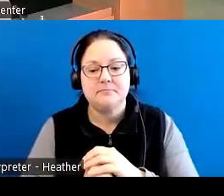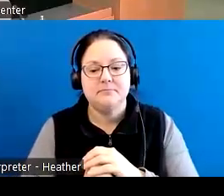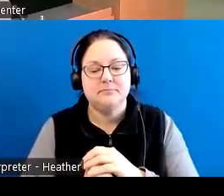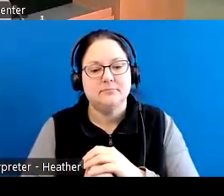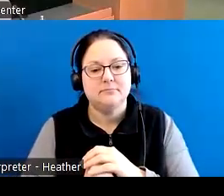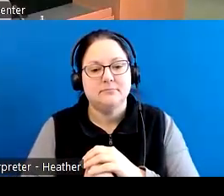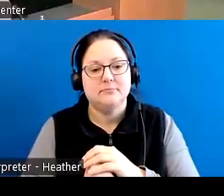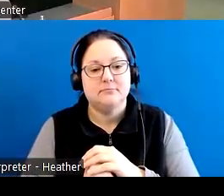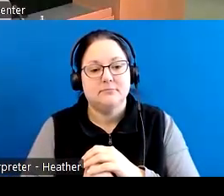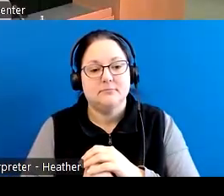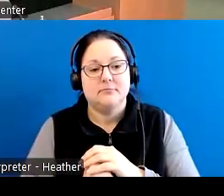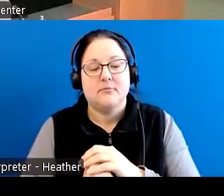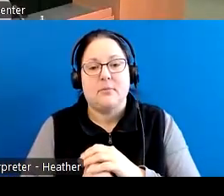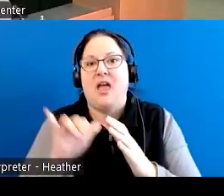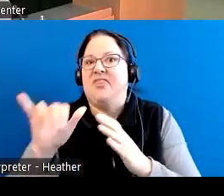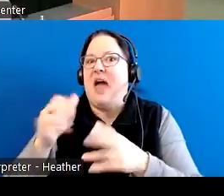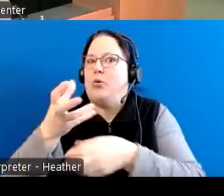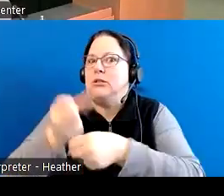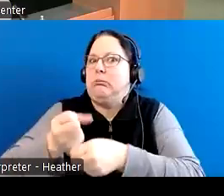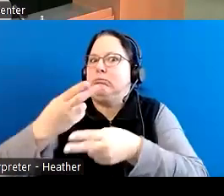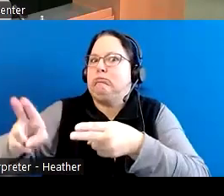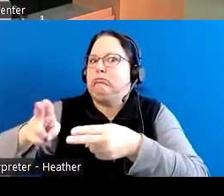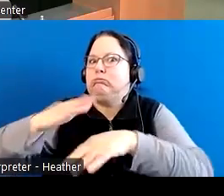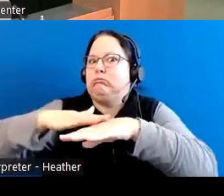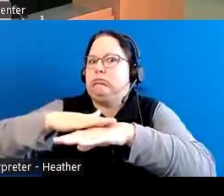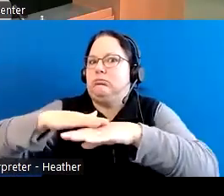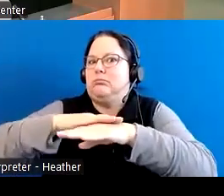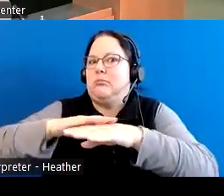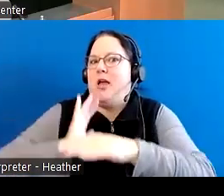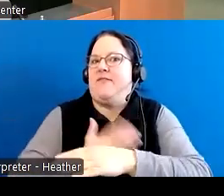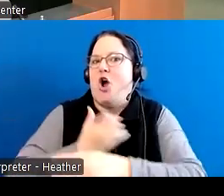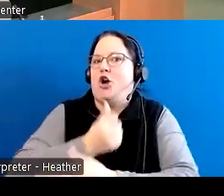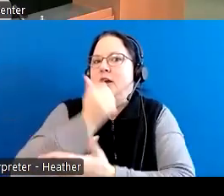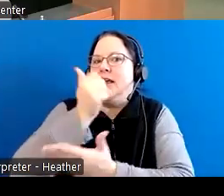So that is a really short overview of what our intervention is. We really focus on ACT